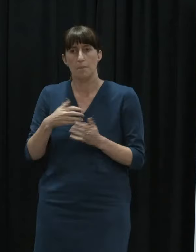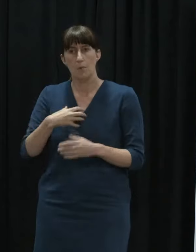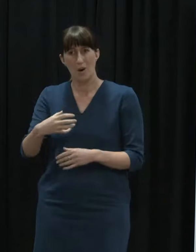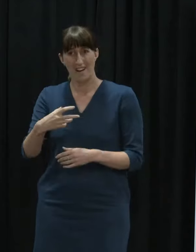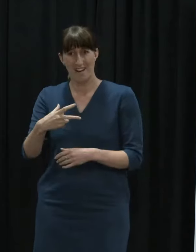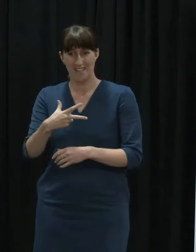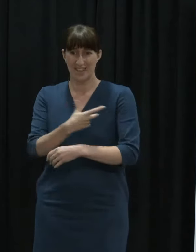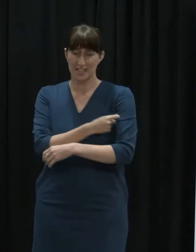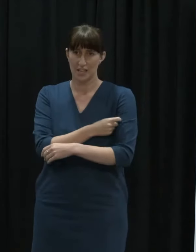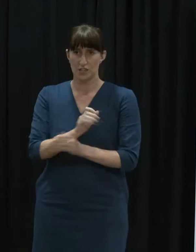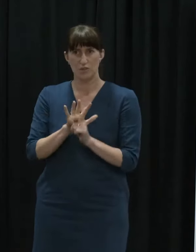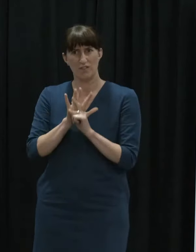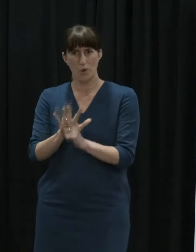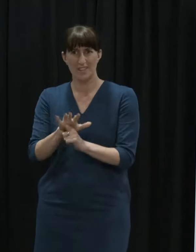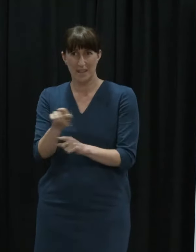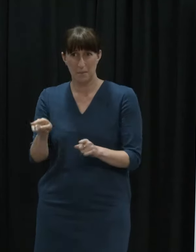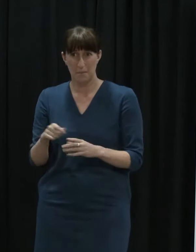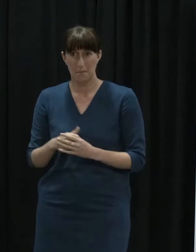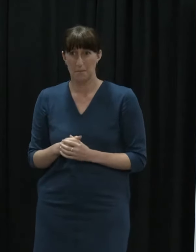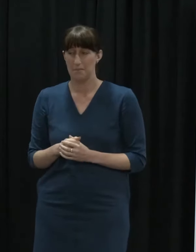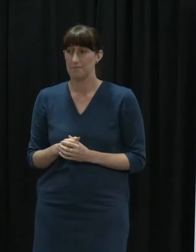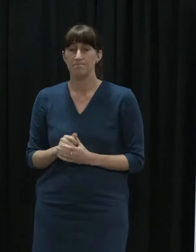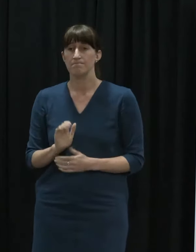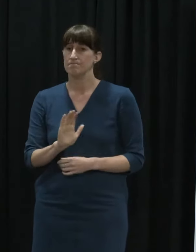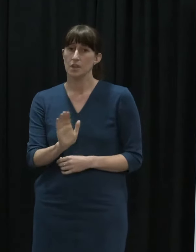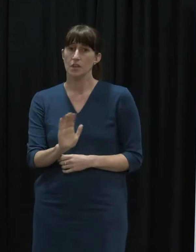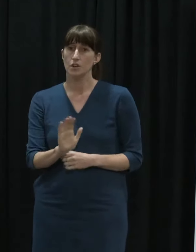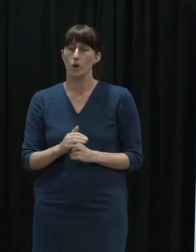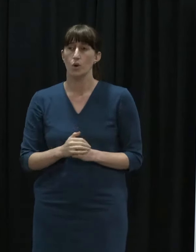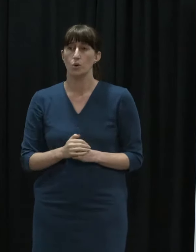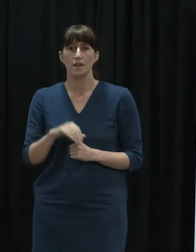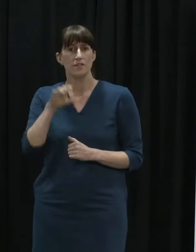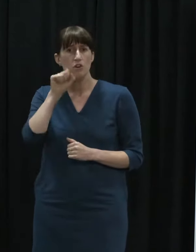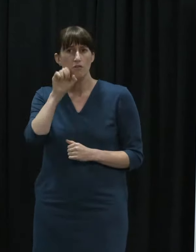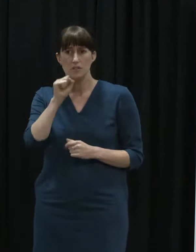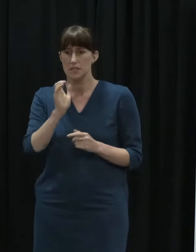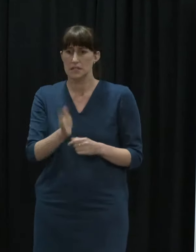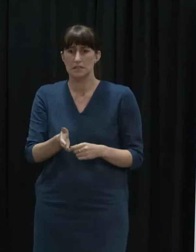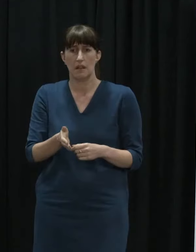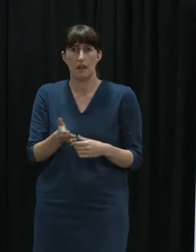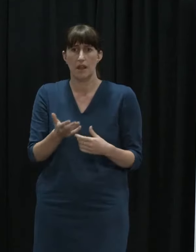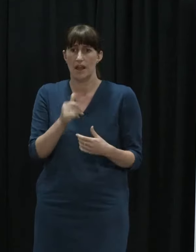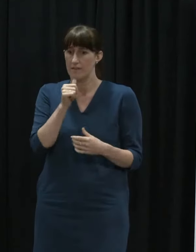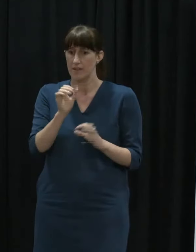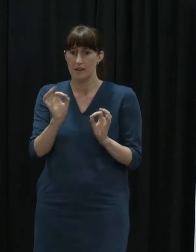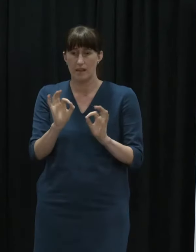Not at all. We designed a system that would allow some flex ability at